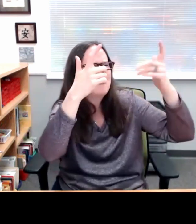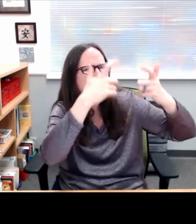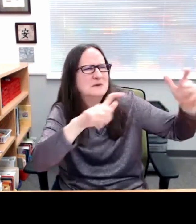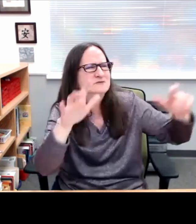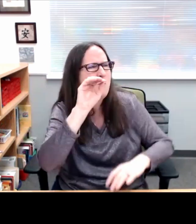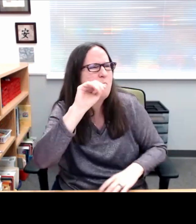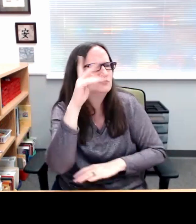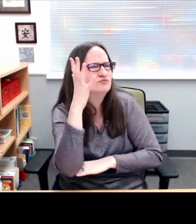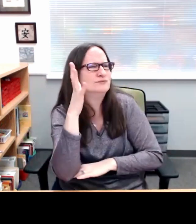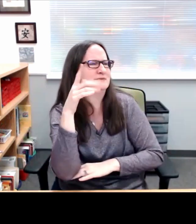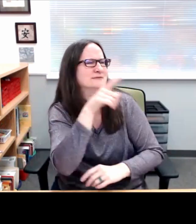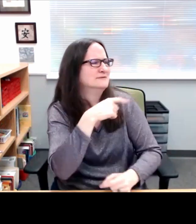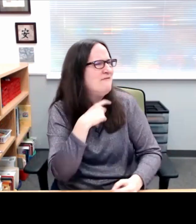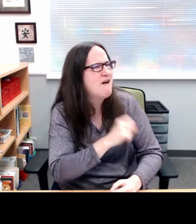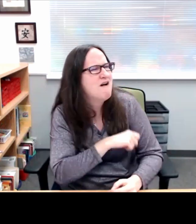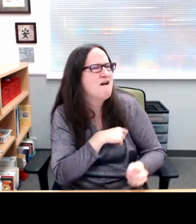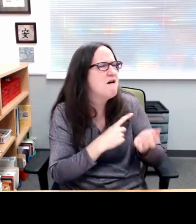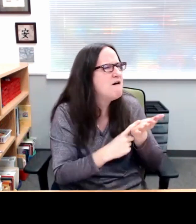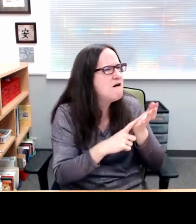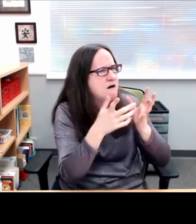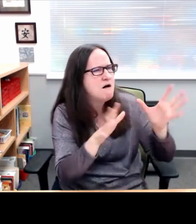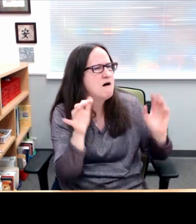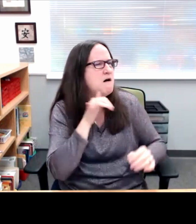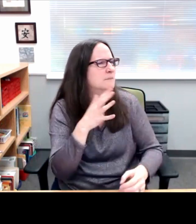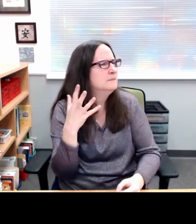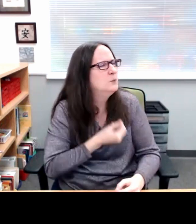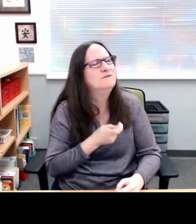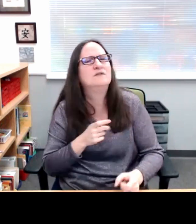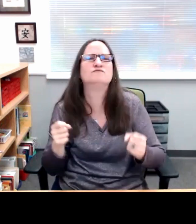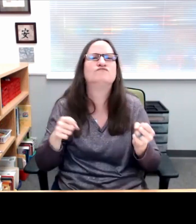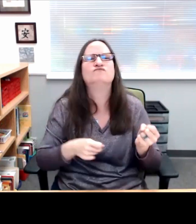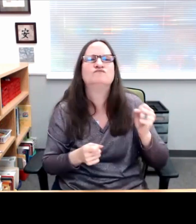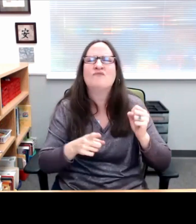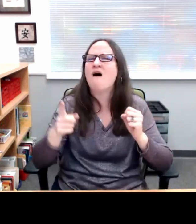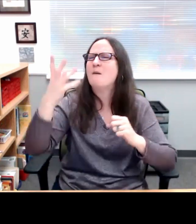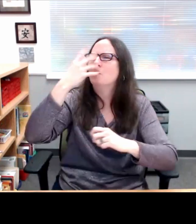What a beautiful tree. And I'll say, Oh yeah, that is a beautiful tree.